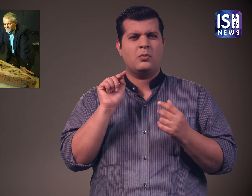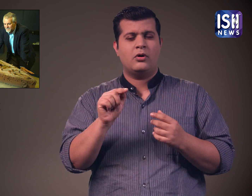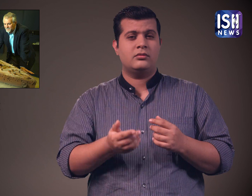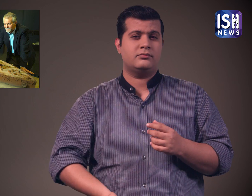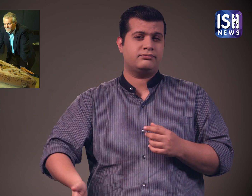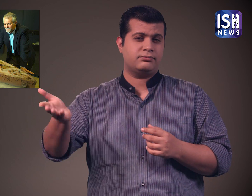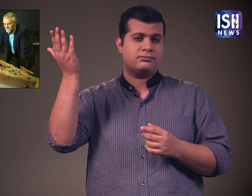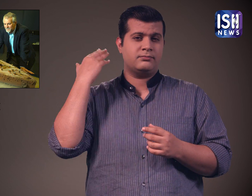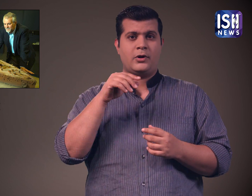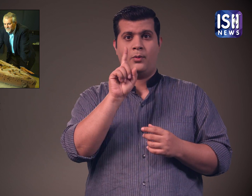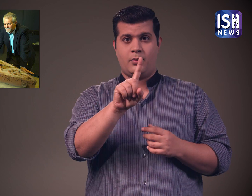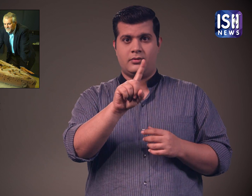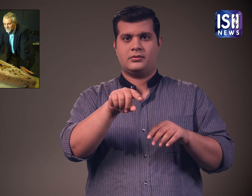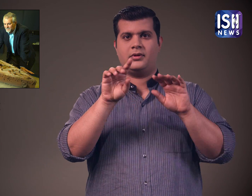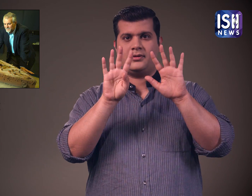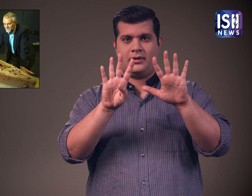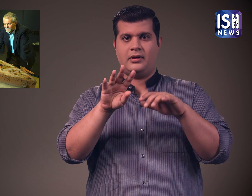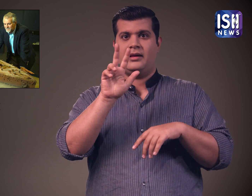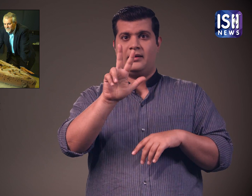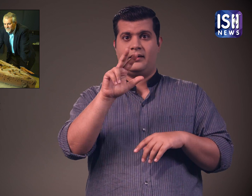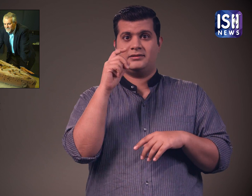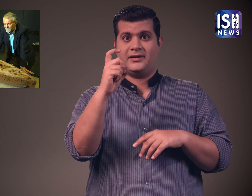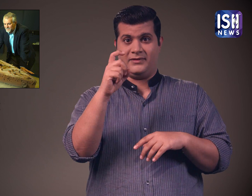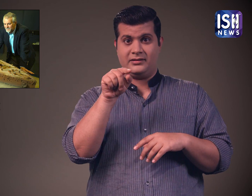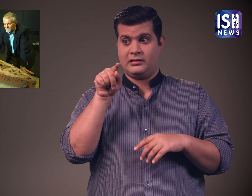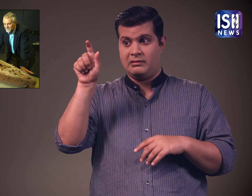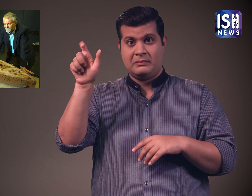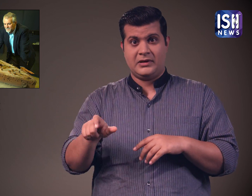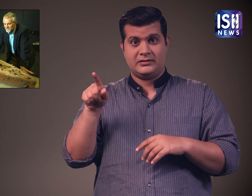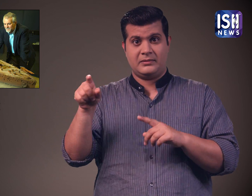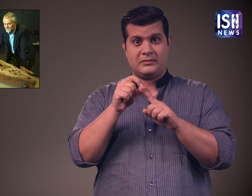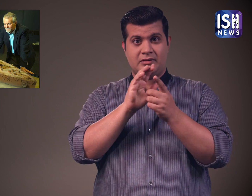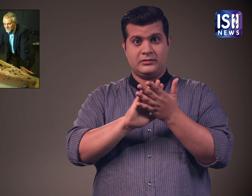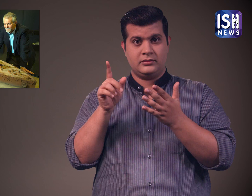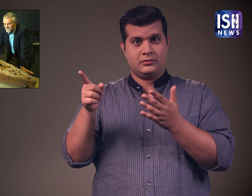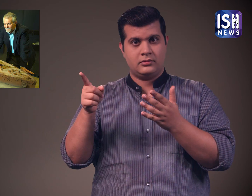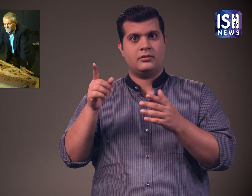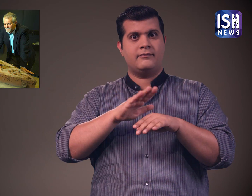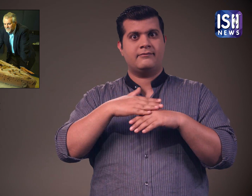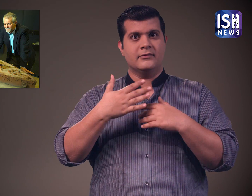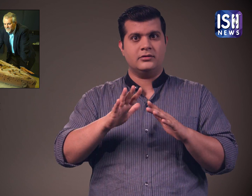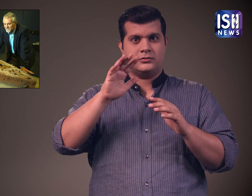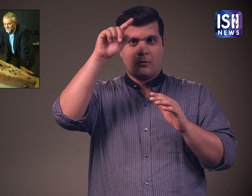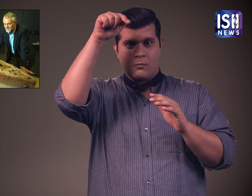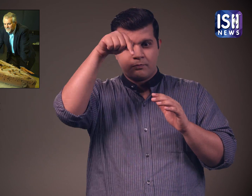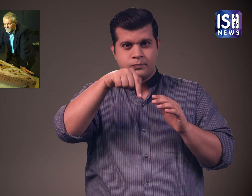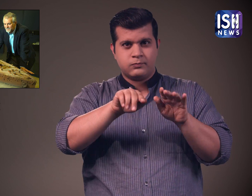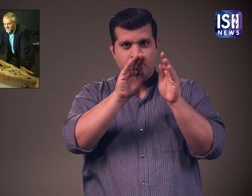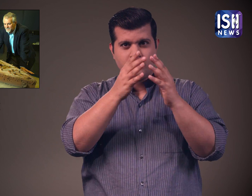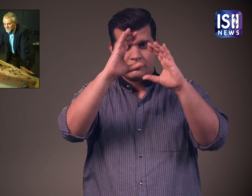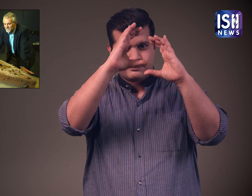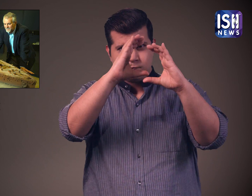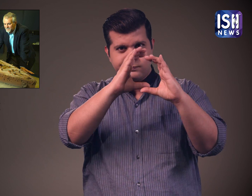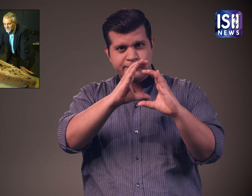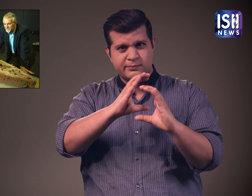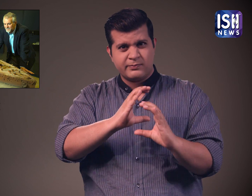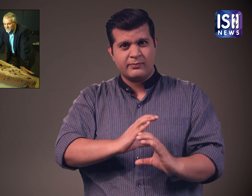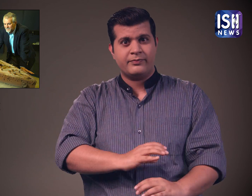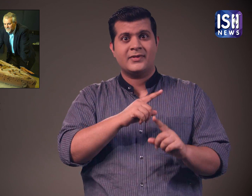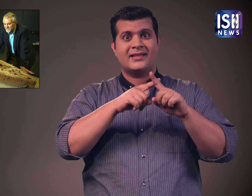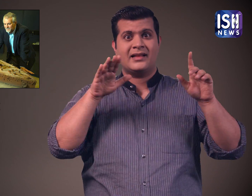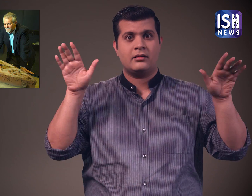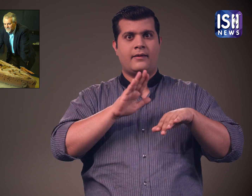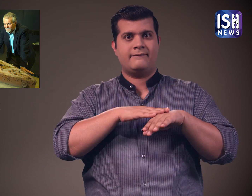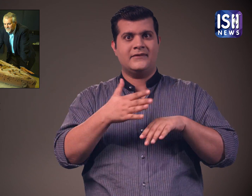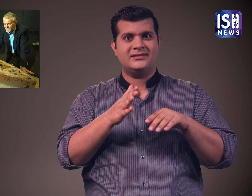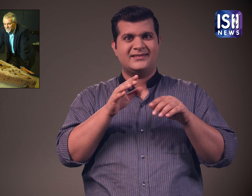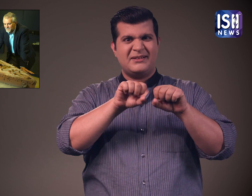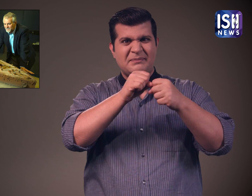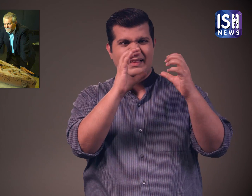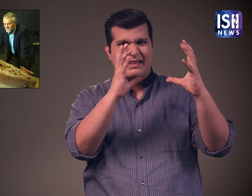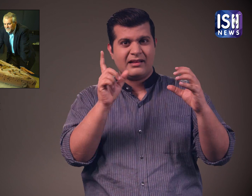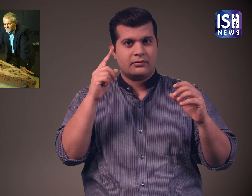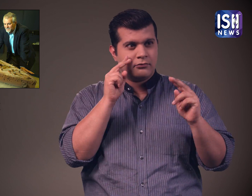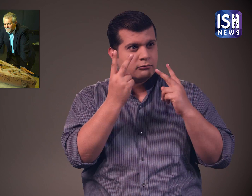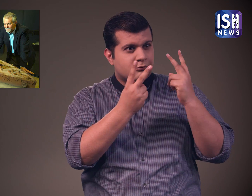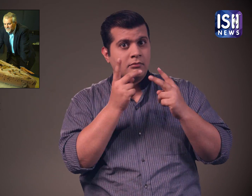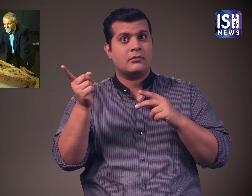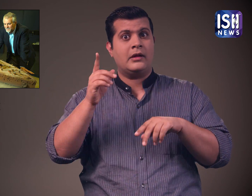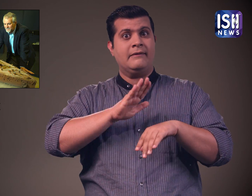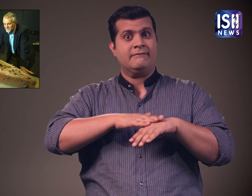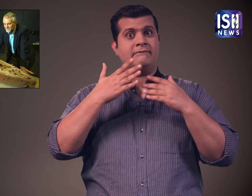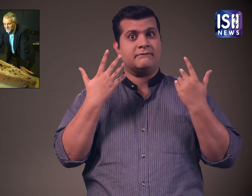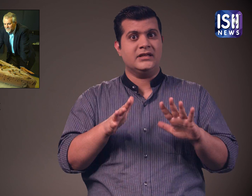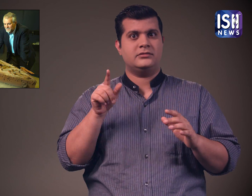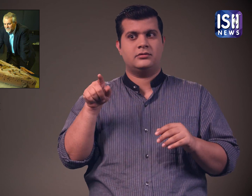Paul Henry was part of the first expedition that explored the Titanic wreckage way back in 1987.